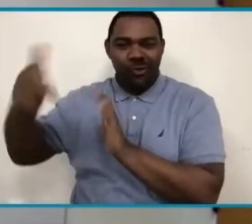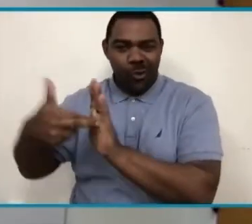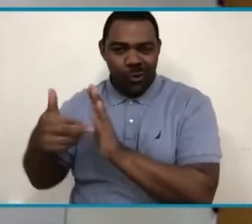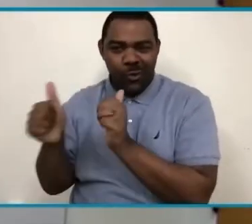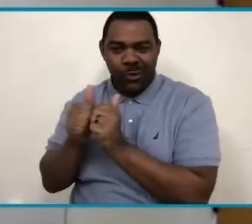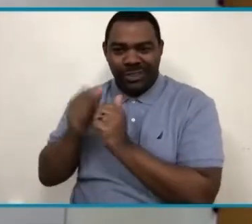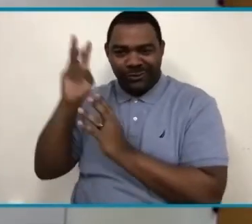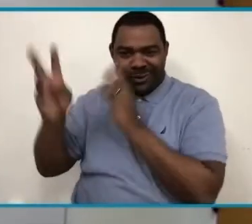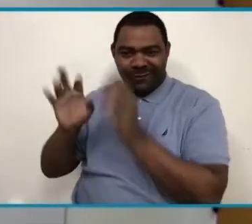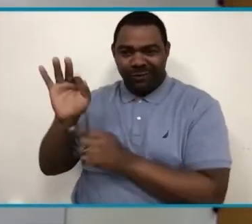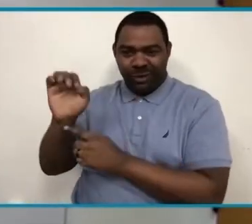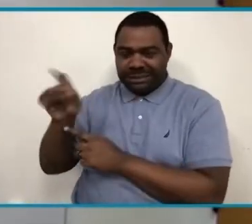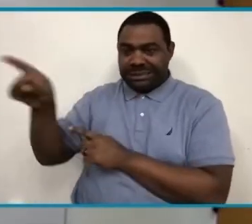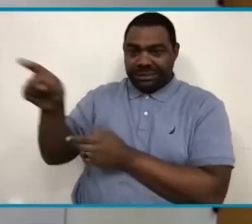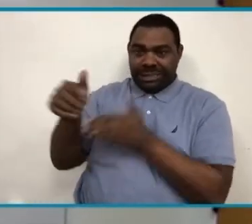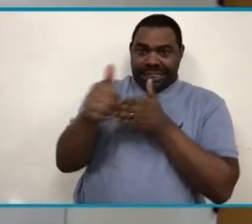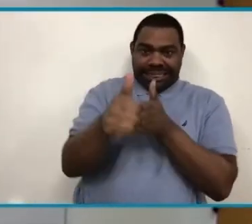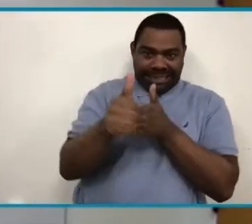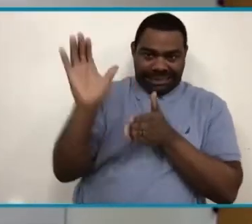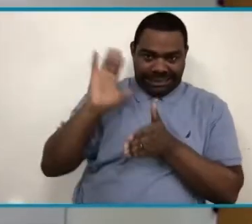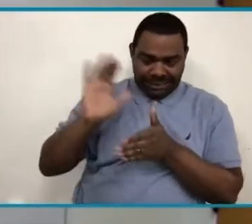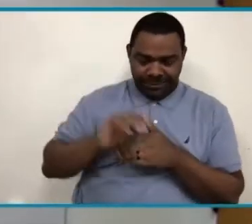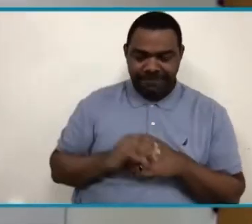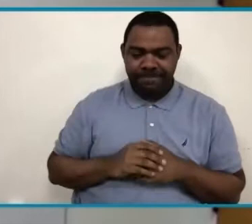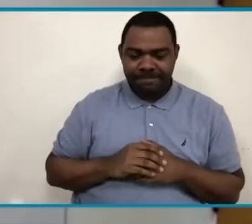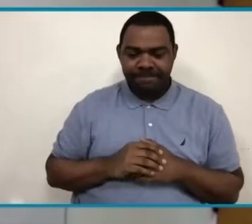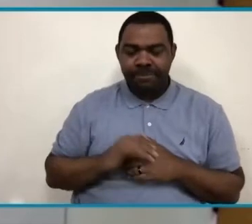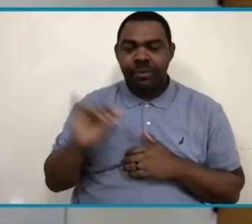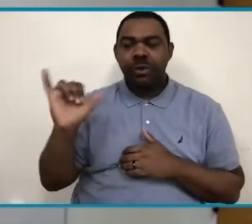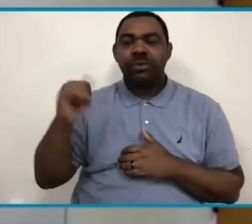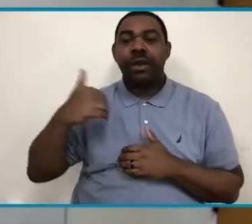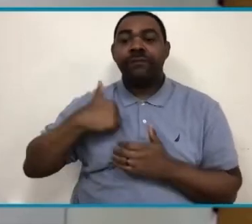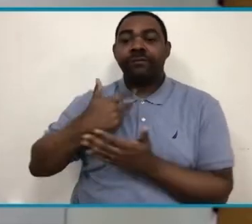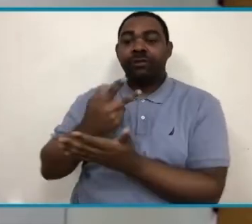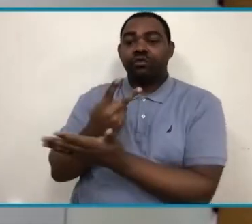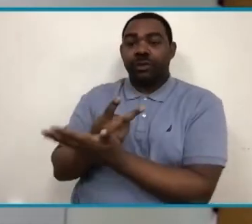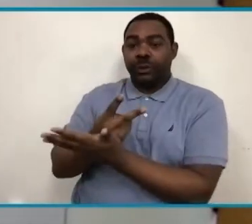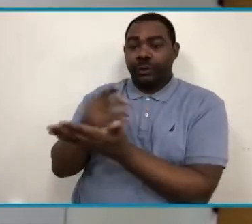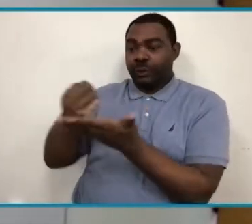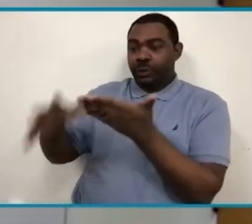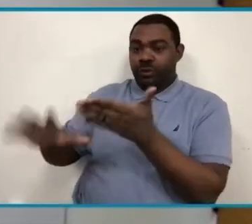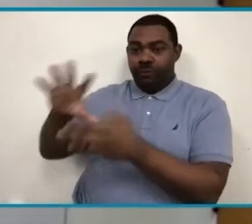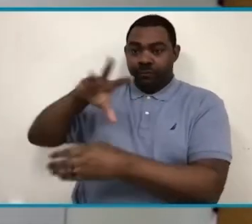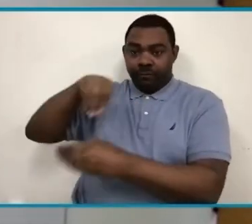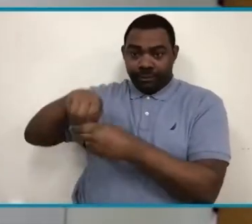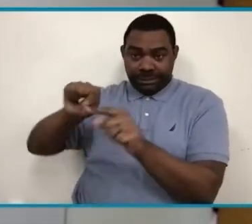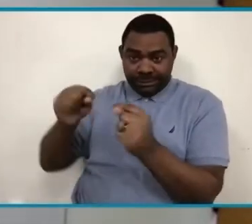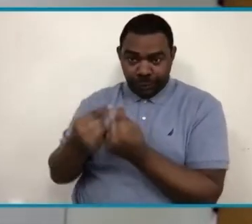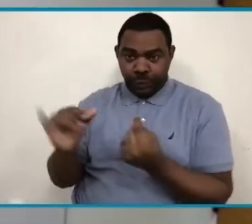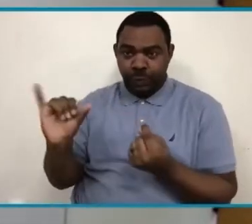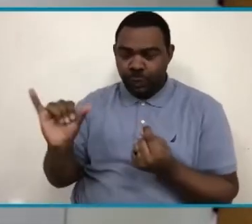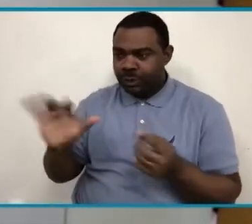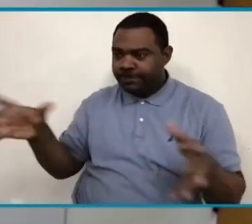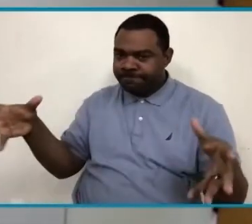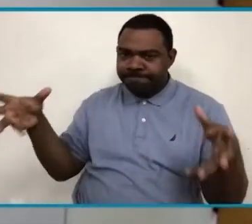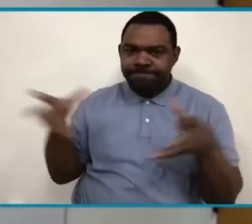We have art graduate students on our team and they were part of this brainstorming meeting.